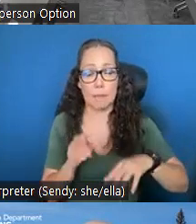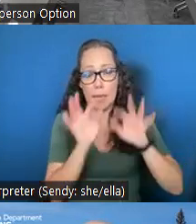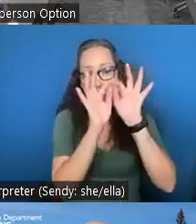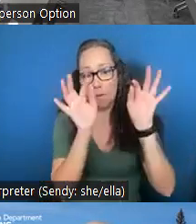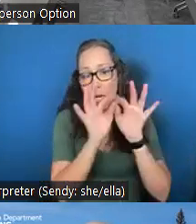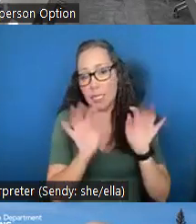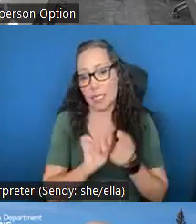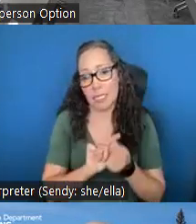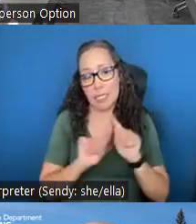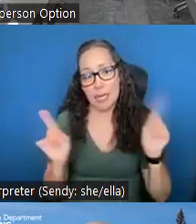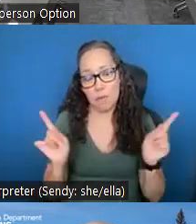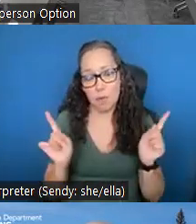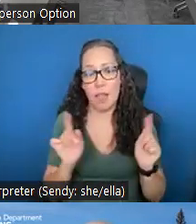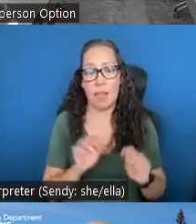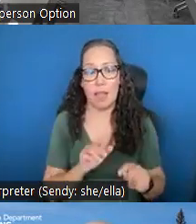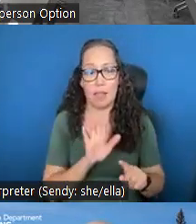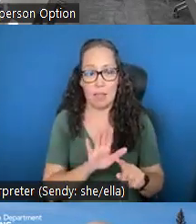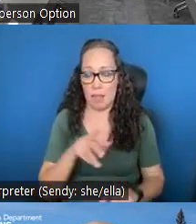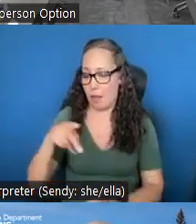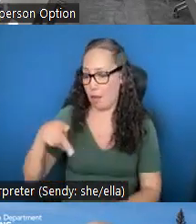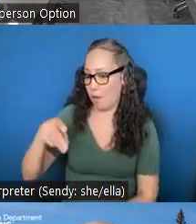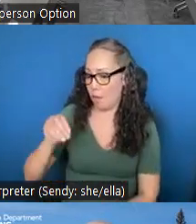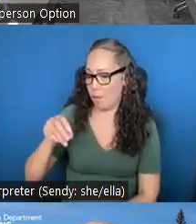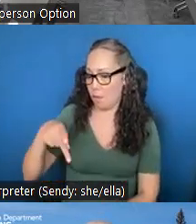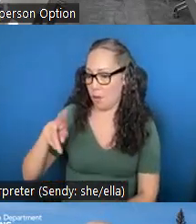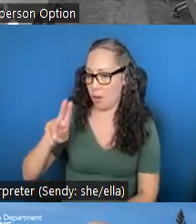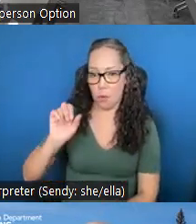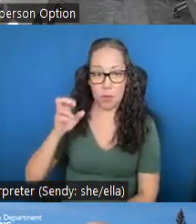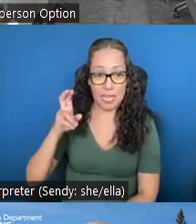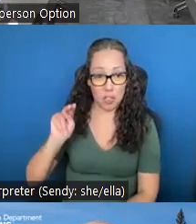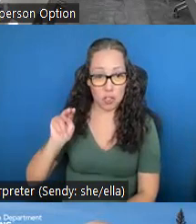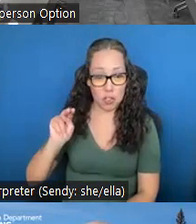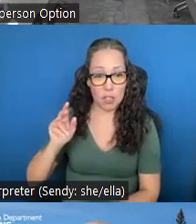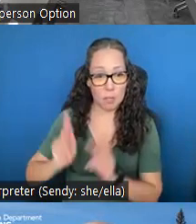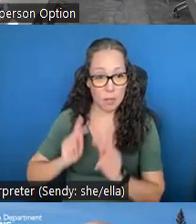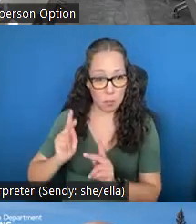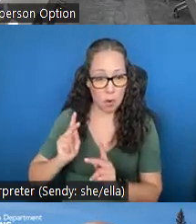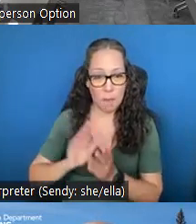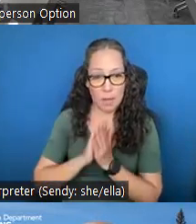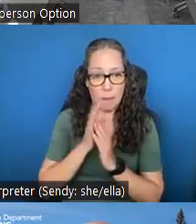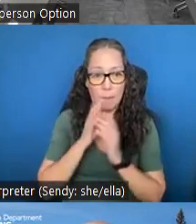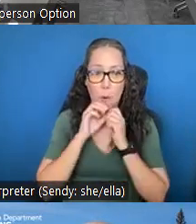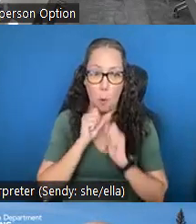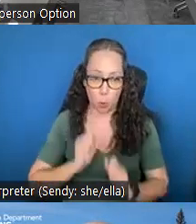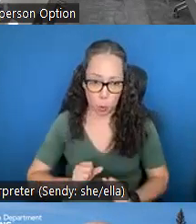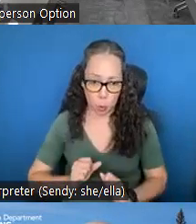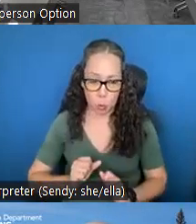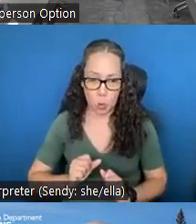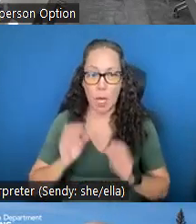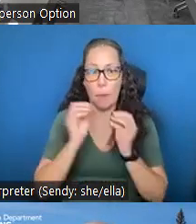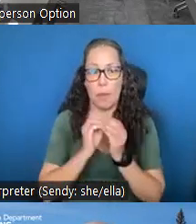the population as we well know is becoming older older adults are more diverse consumer desires and